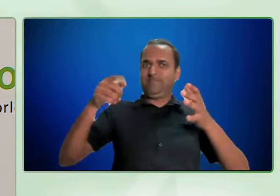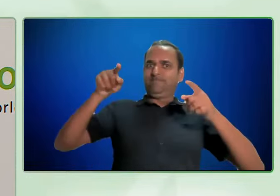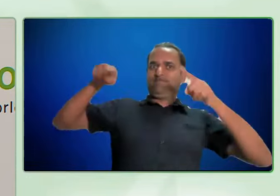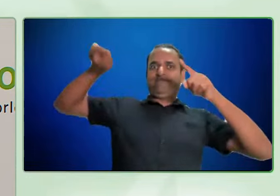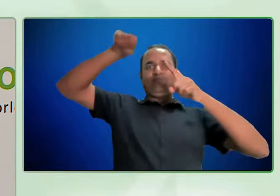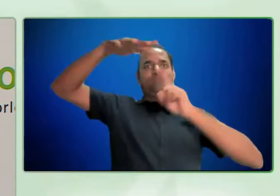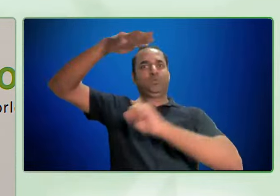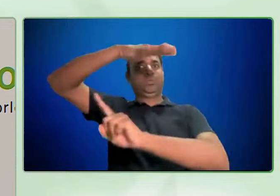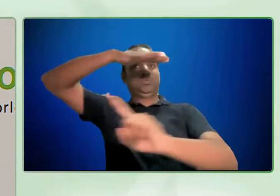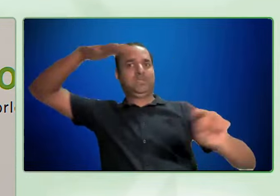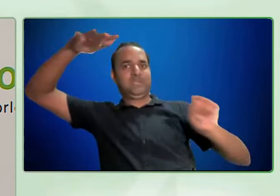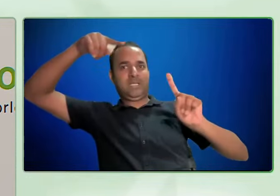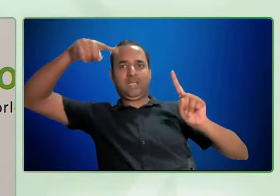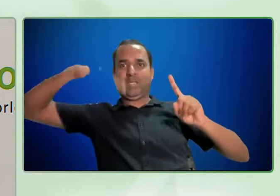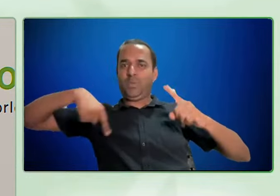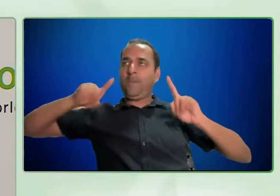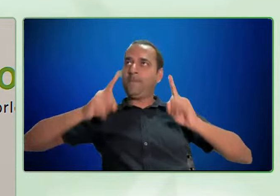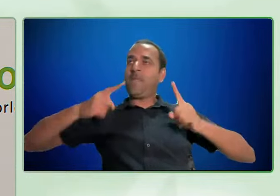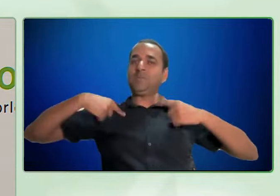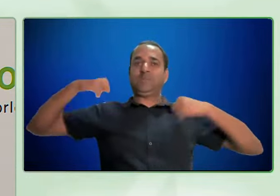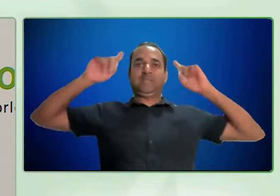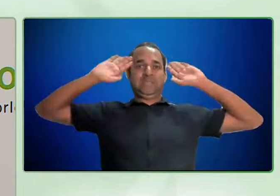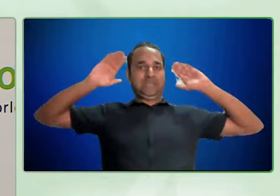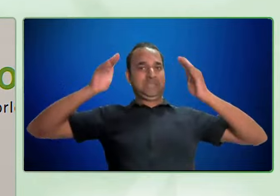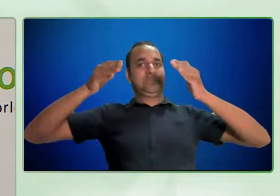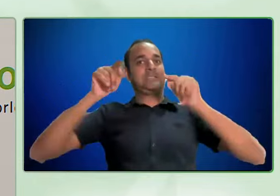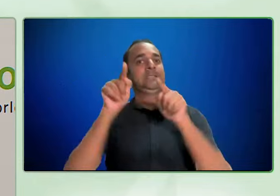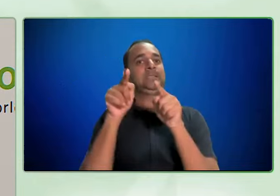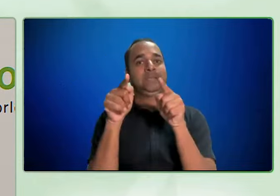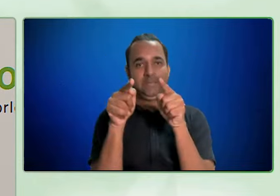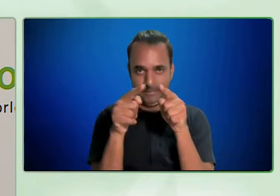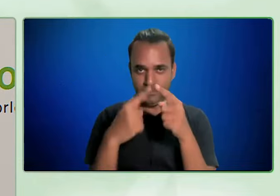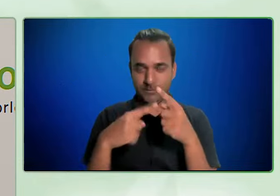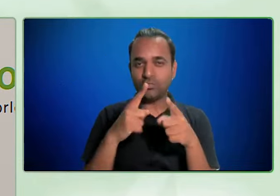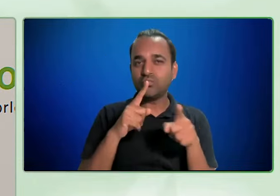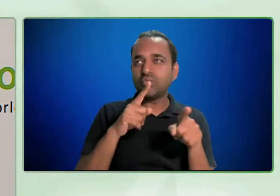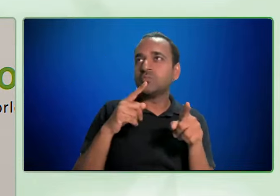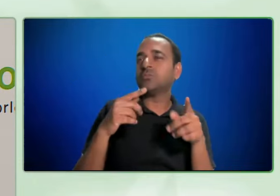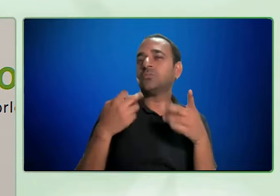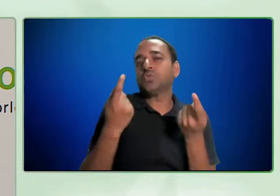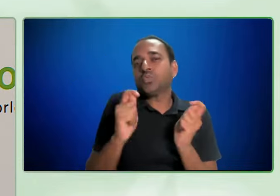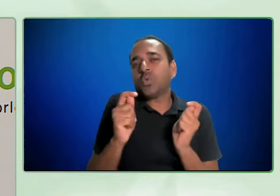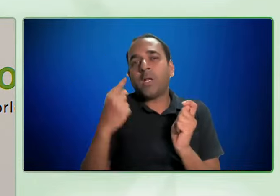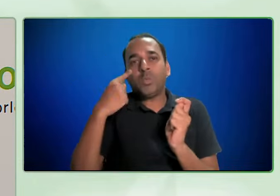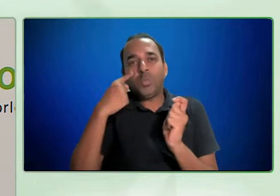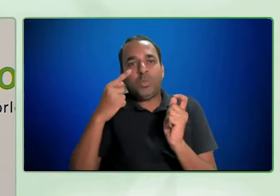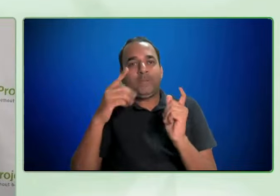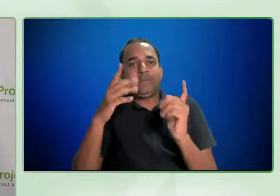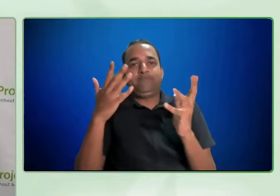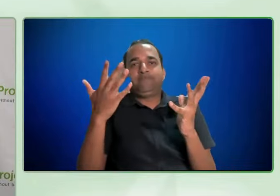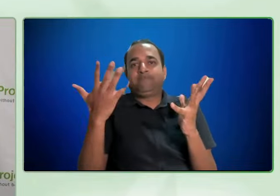in the curriculum the right persons who can teach it are people with disabilities themselves. Absolutely.